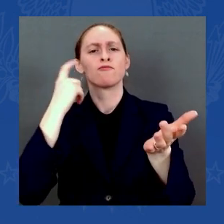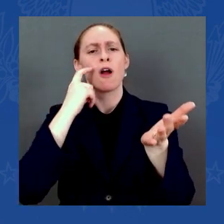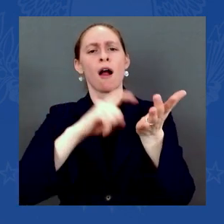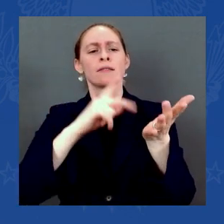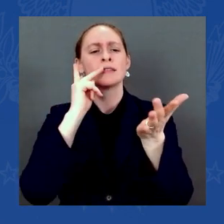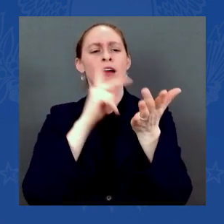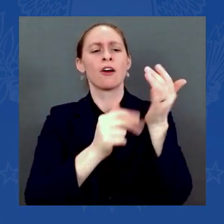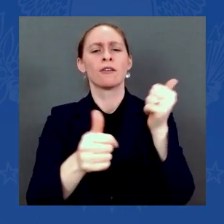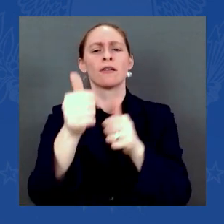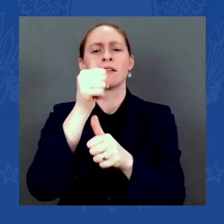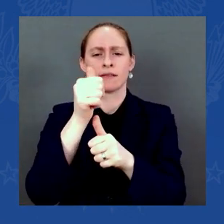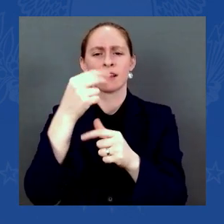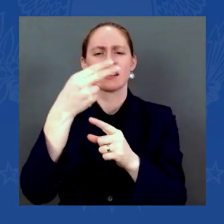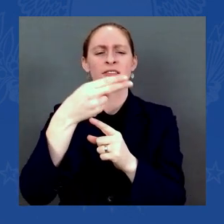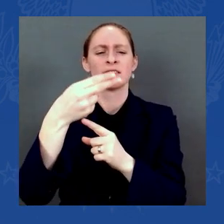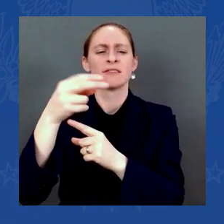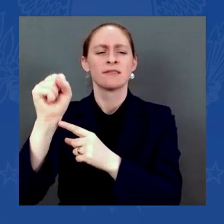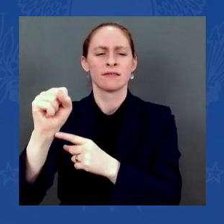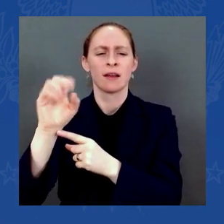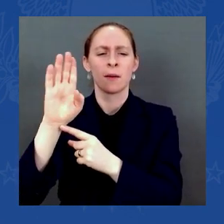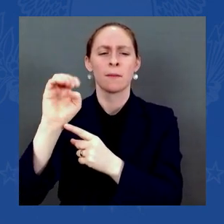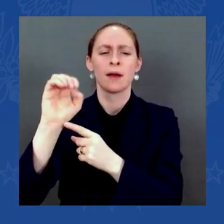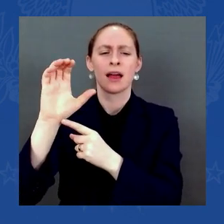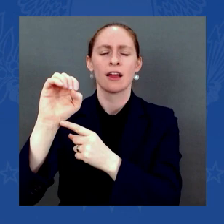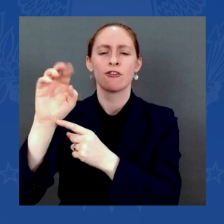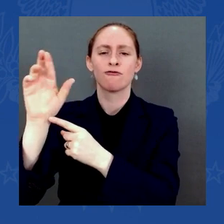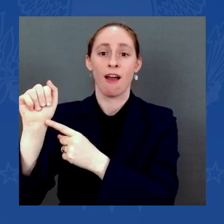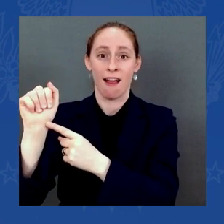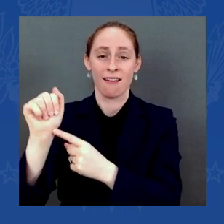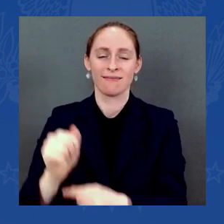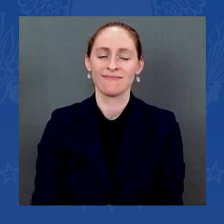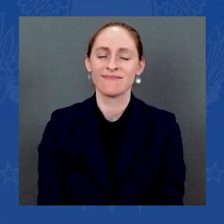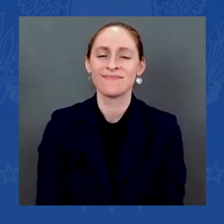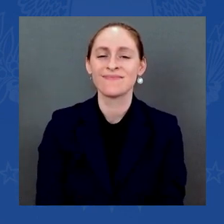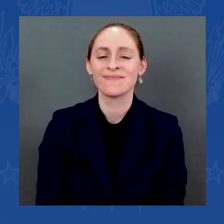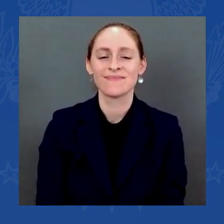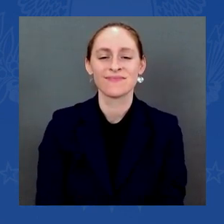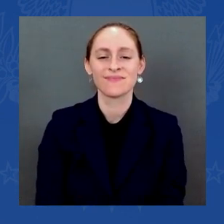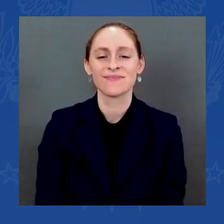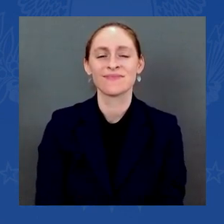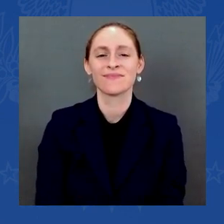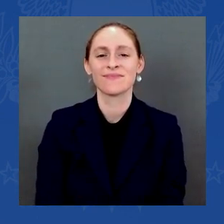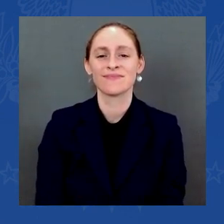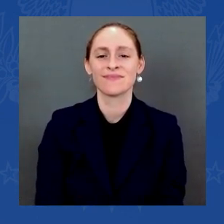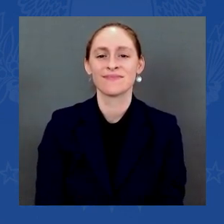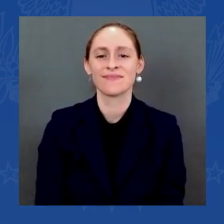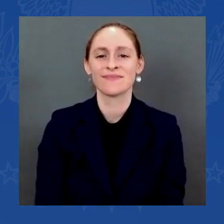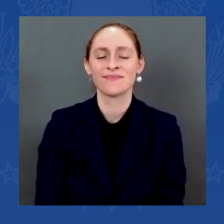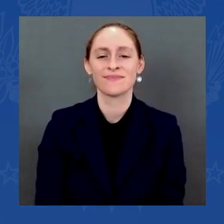Folks, that's democracy in action. The people spoke. Their elected leaders voted.